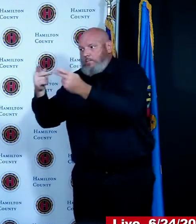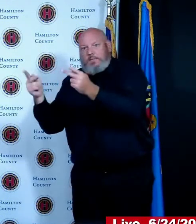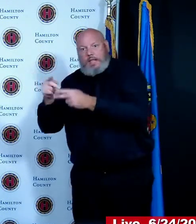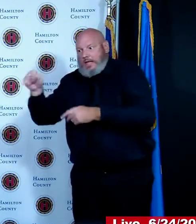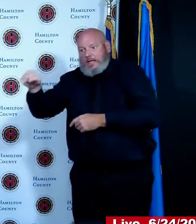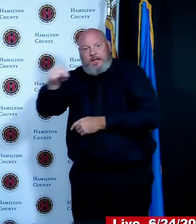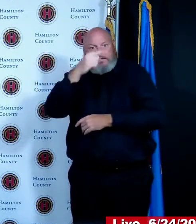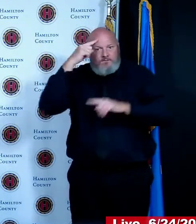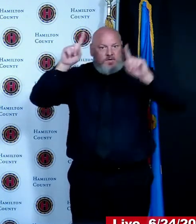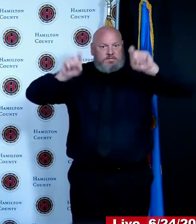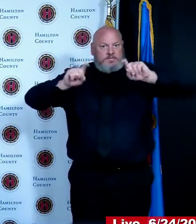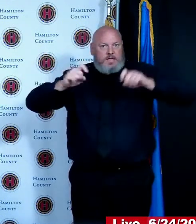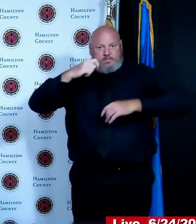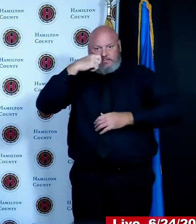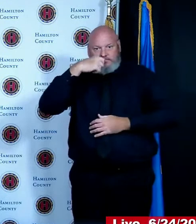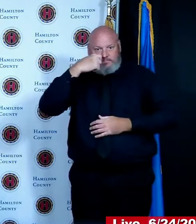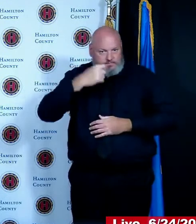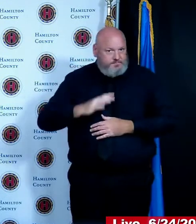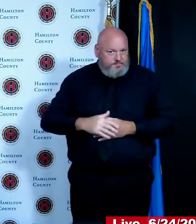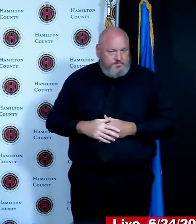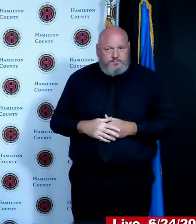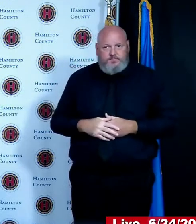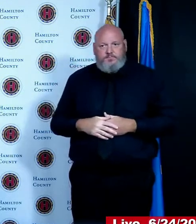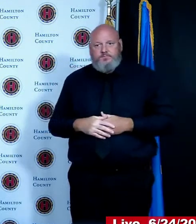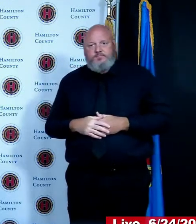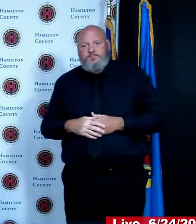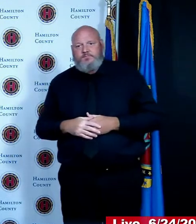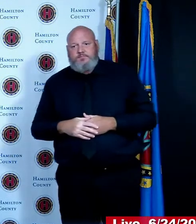related to demographics and again Greg is going to go into more detail and he's